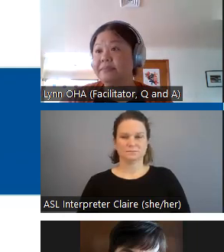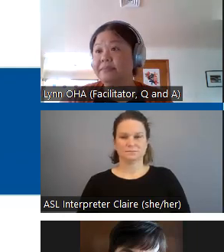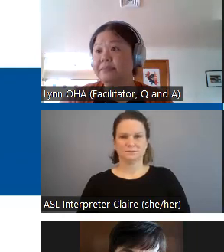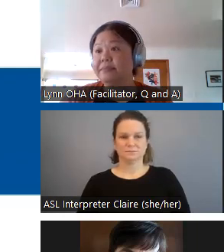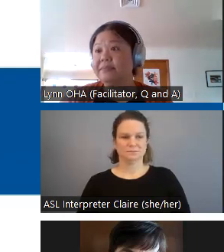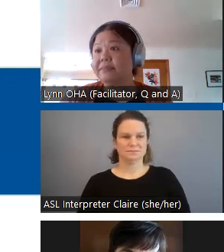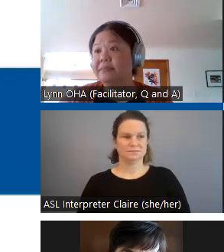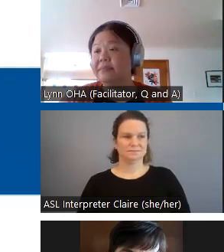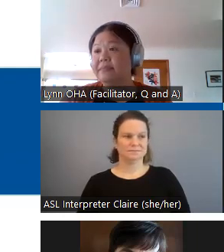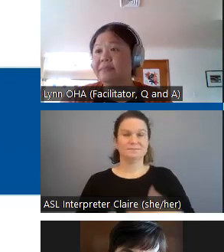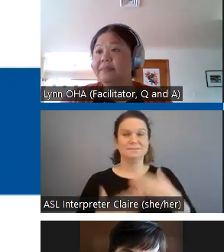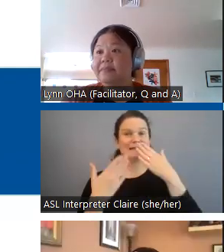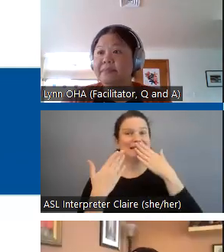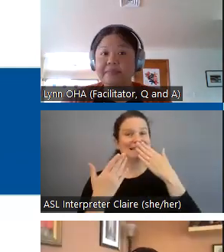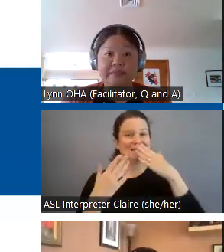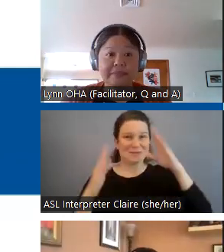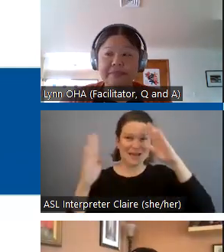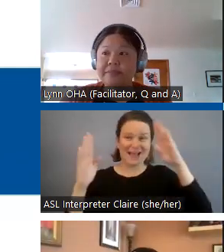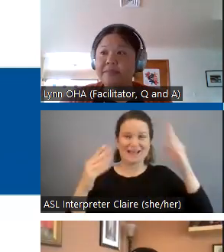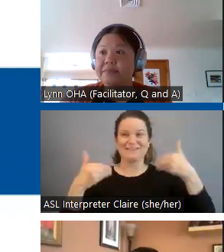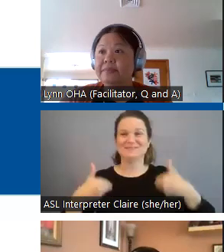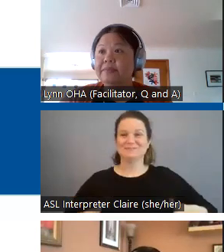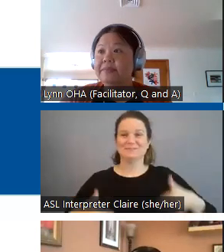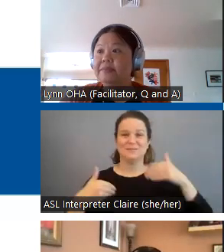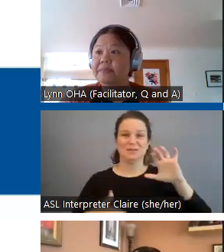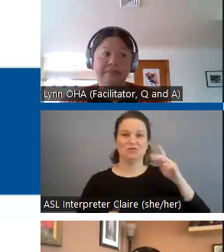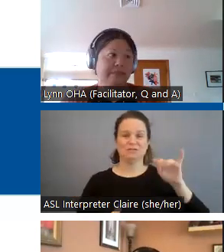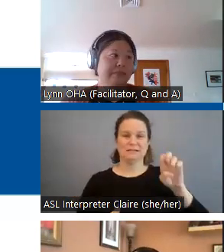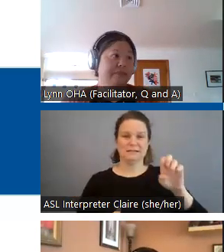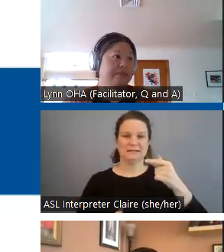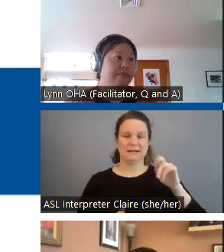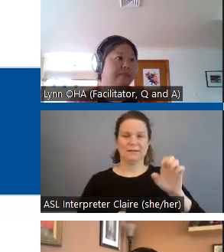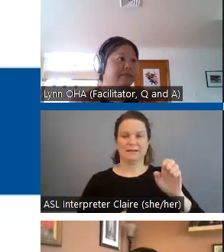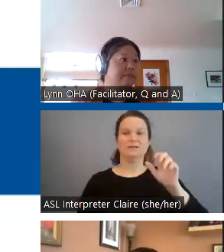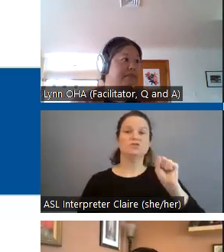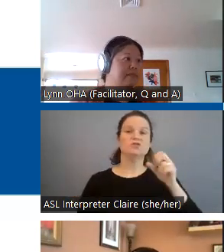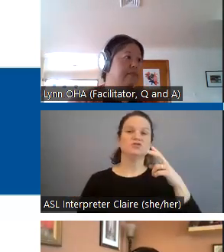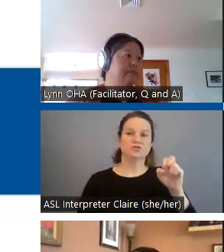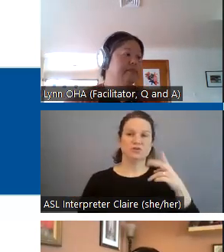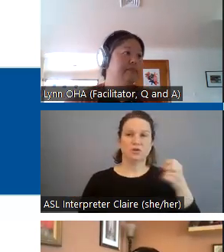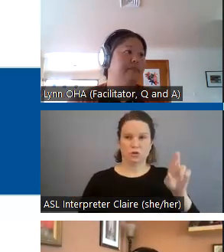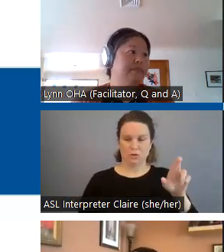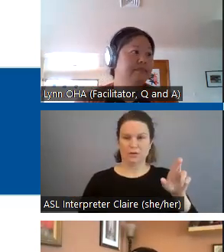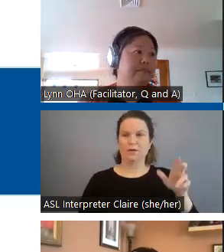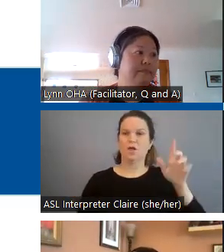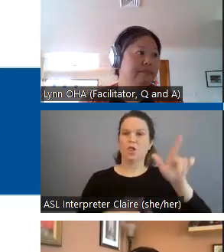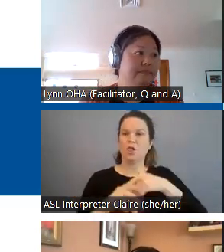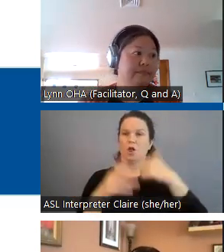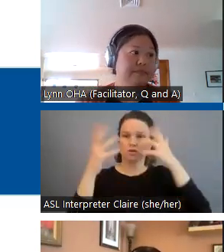Thank you, Lynn. Hi everyone. My name is Christine Getman, I use she/her pronouns.